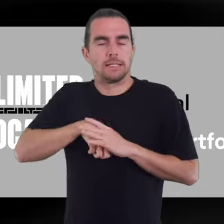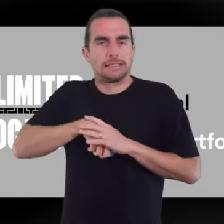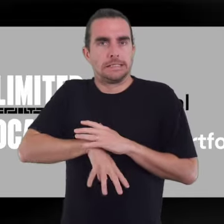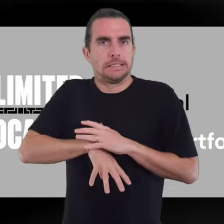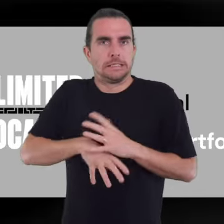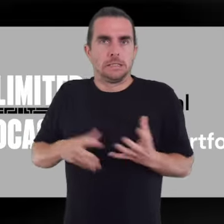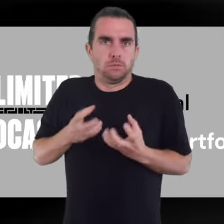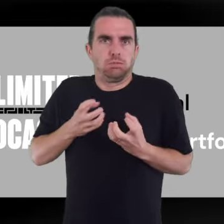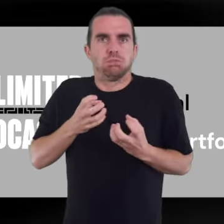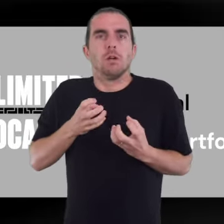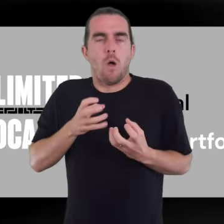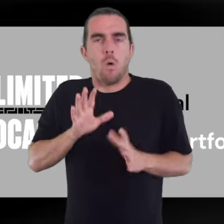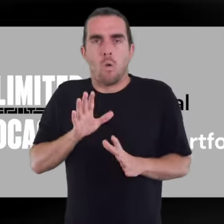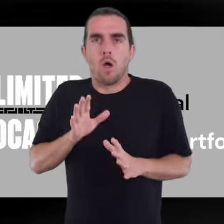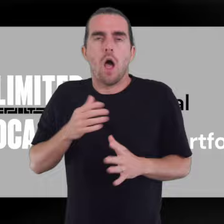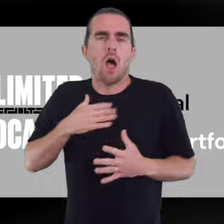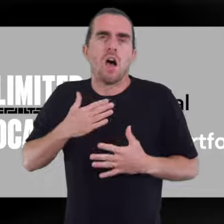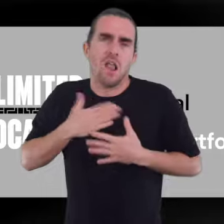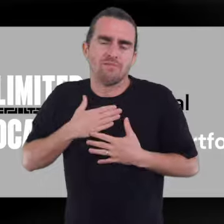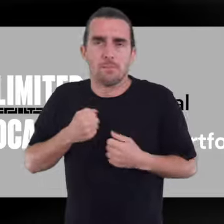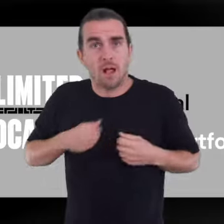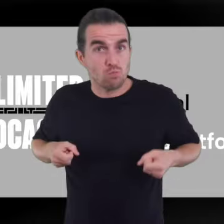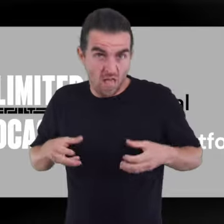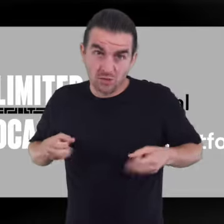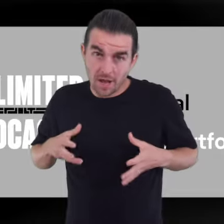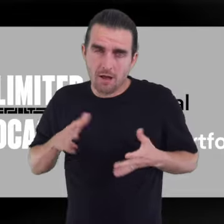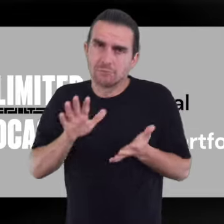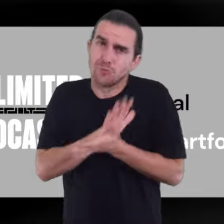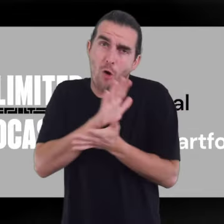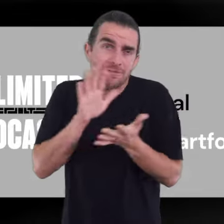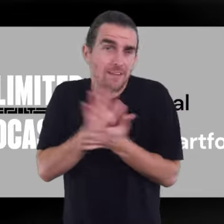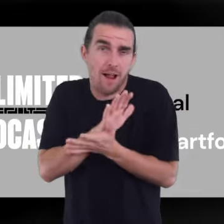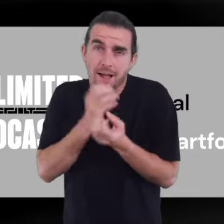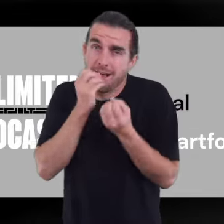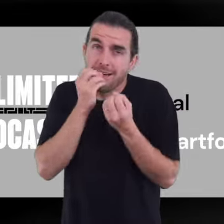but you know, as I said before, I love my wheelchair. It's so joyful.